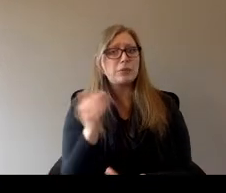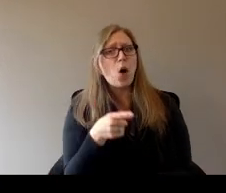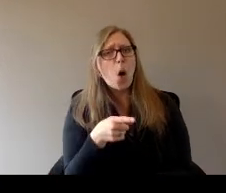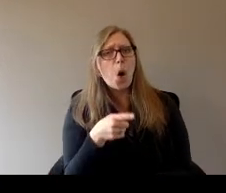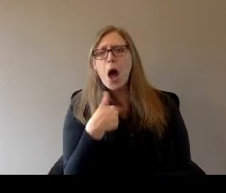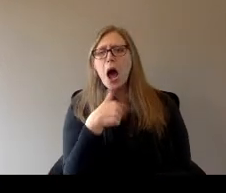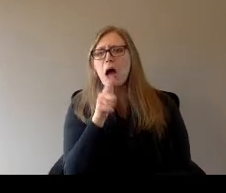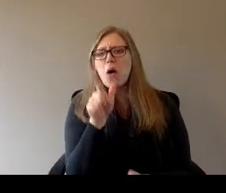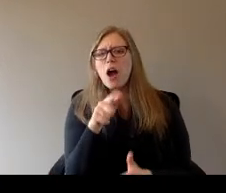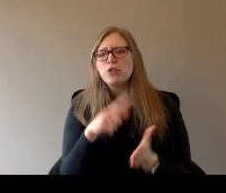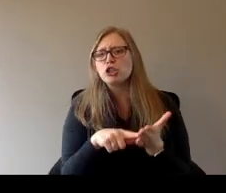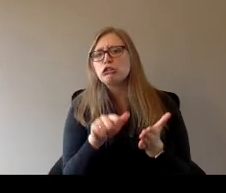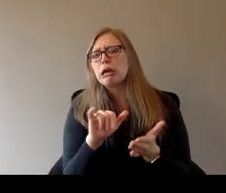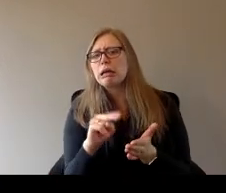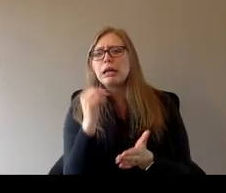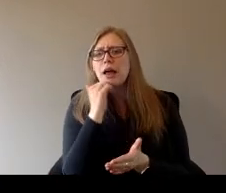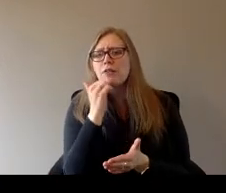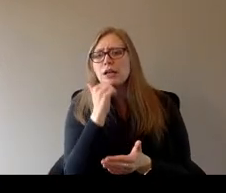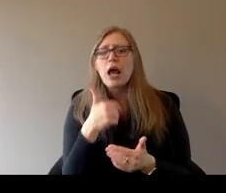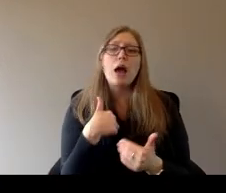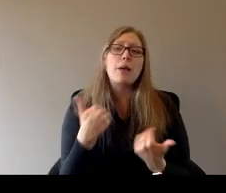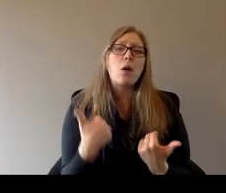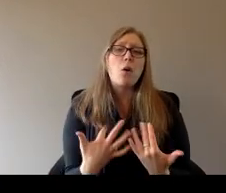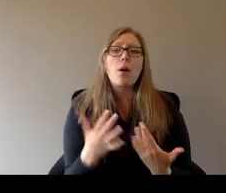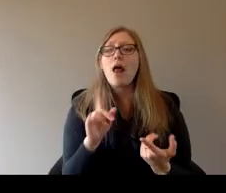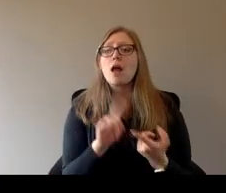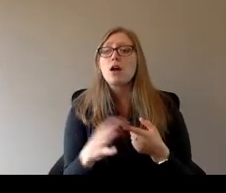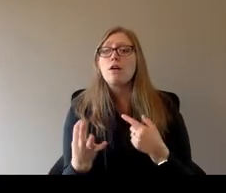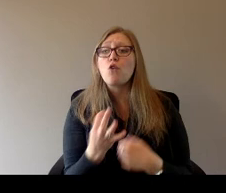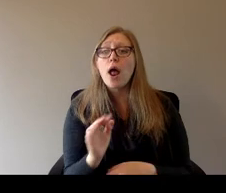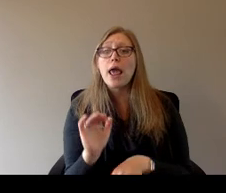to wait until Friday at 8 p.m. to do all of my lessons.